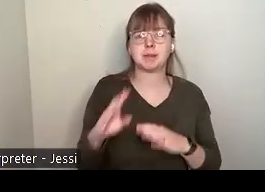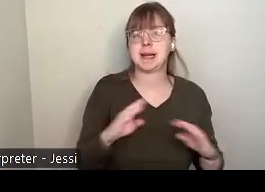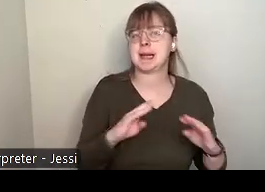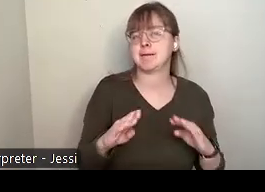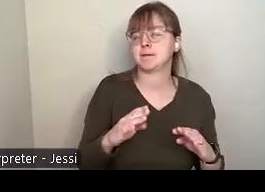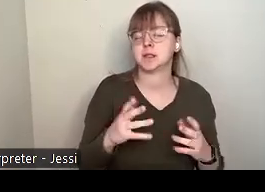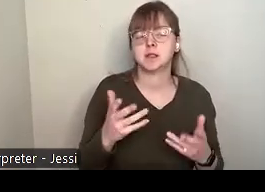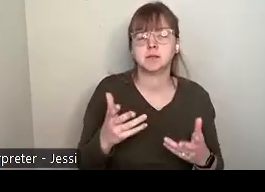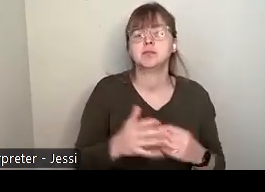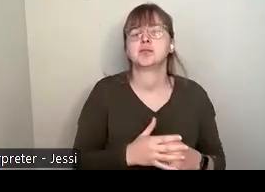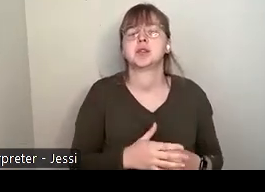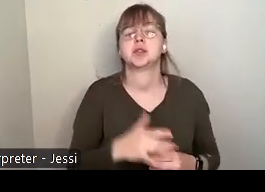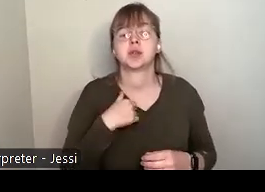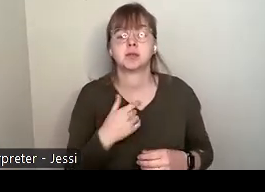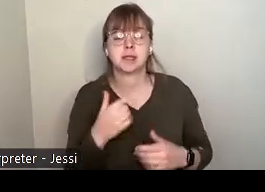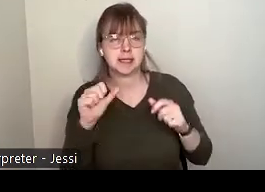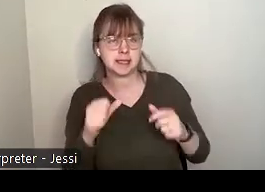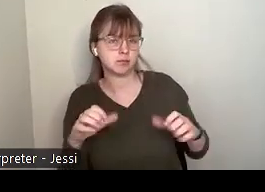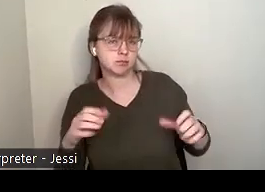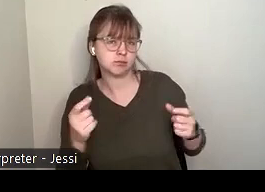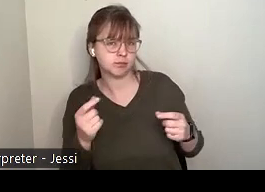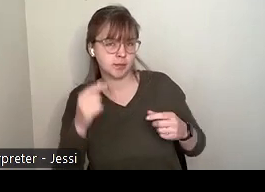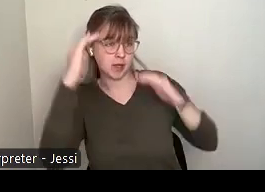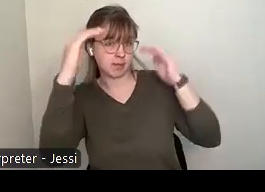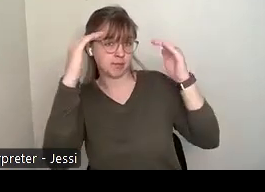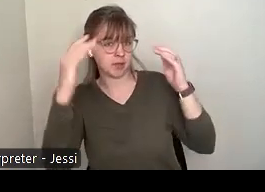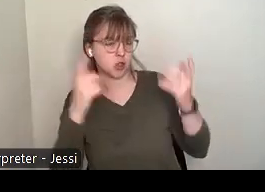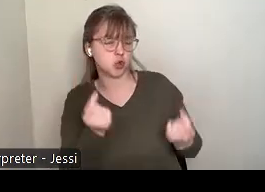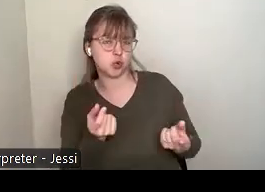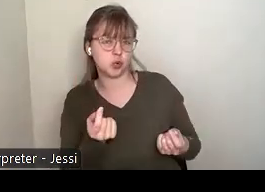one of our Consultants has helped a center to implement social and emotional screening